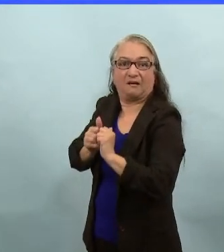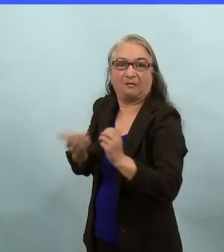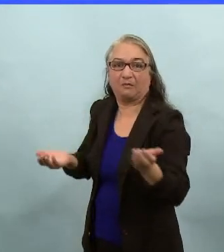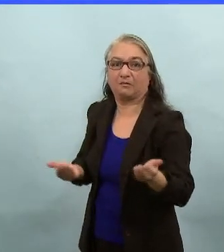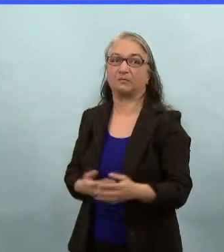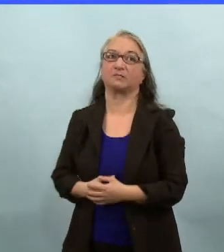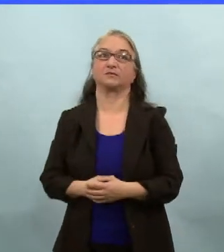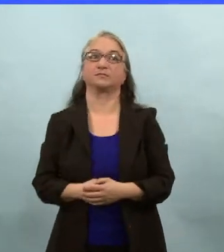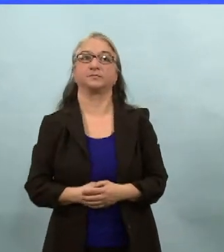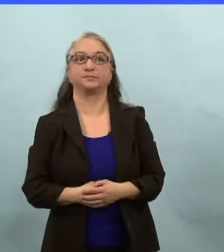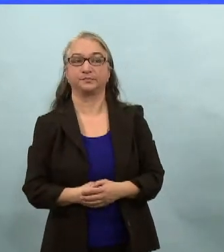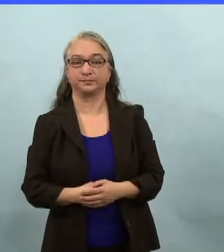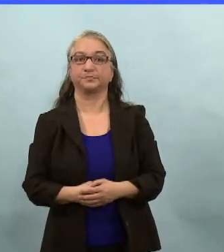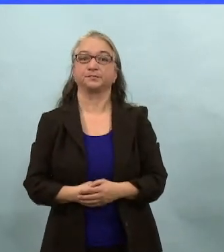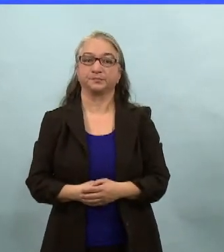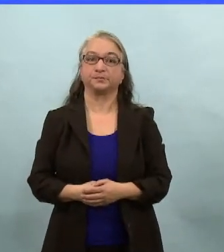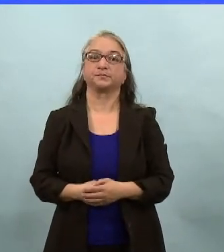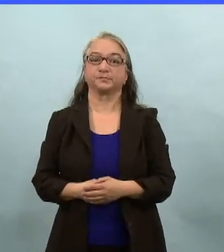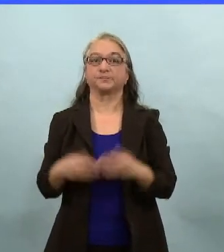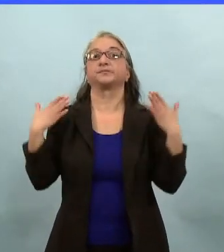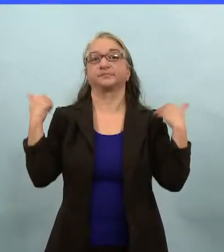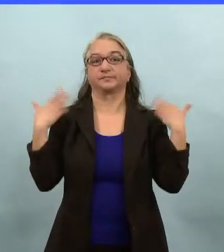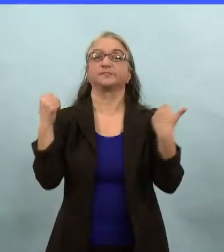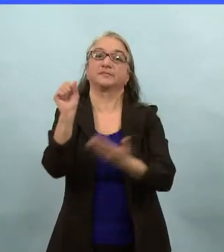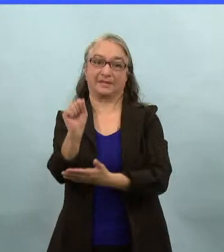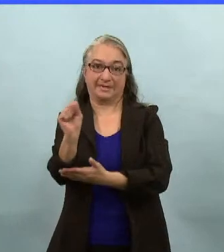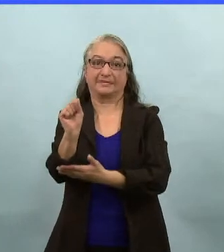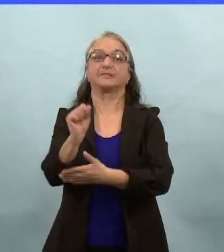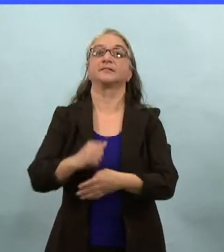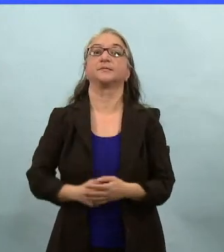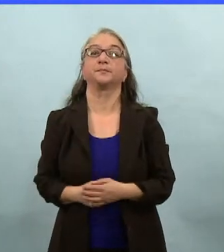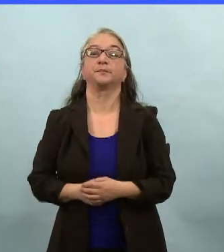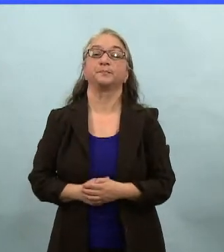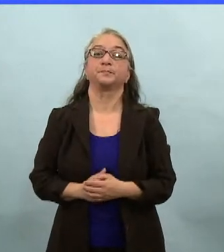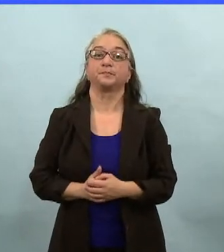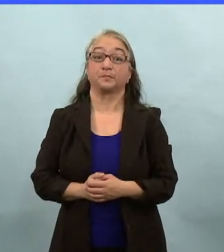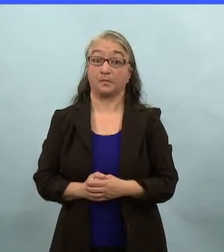i know that minister cullen will be out tomorrow with a further announcement